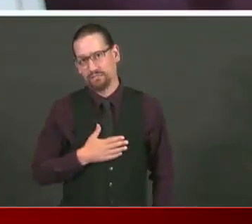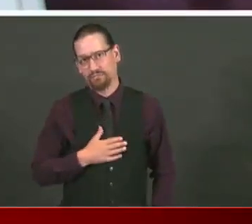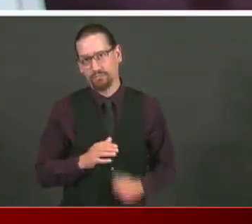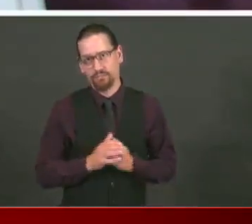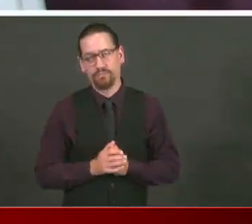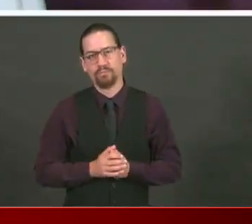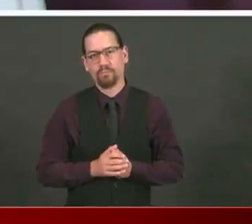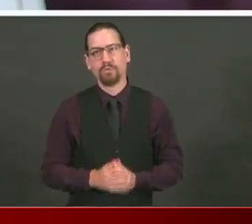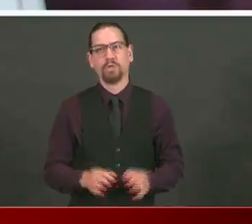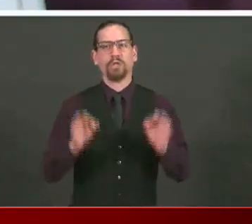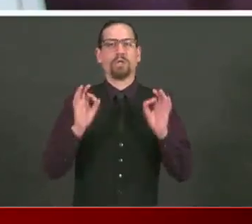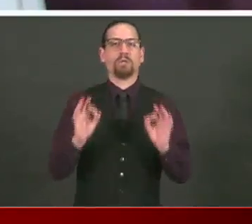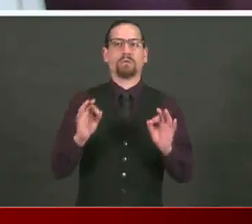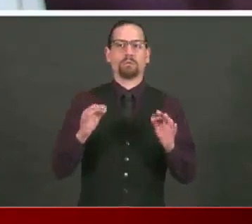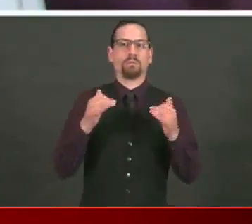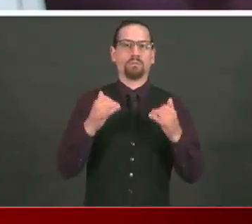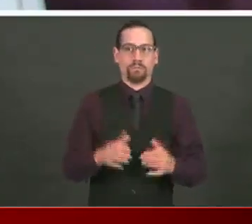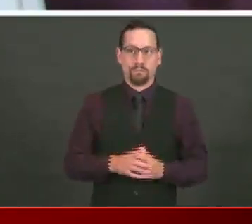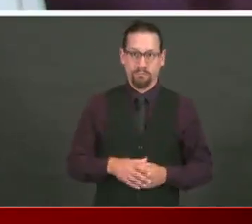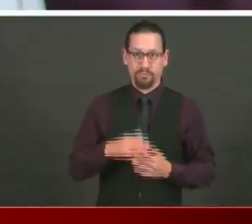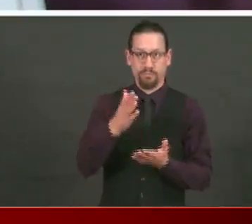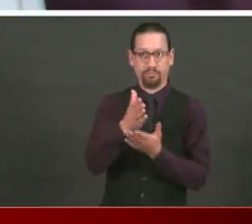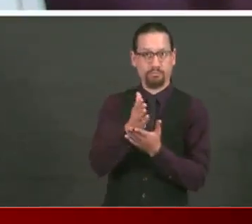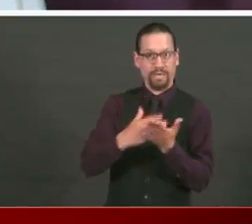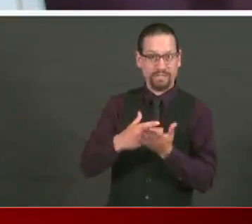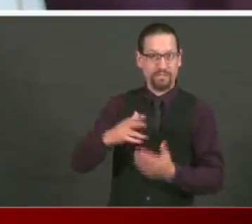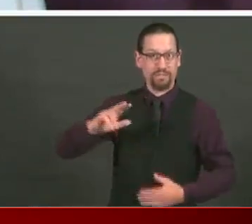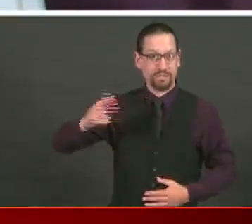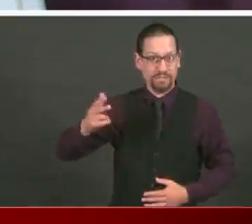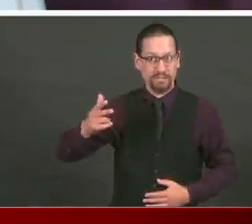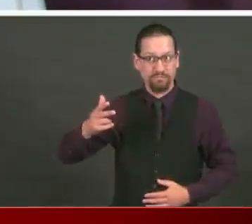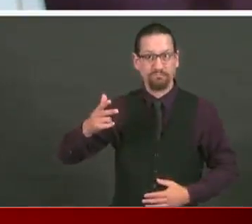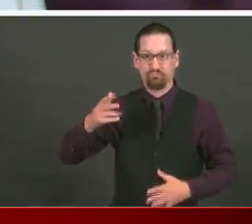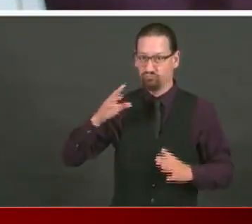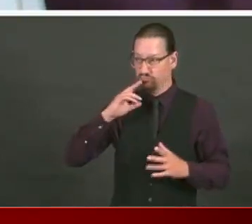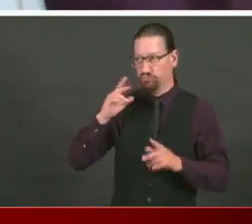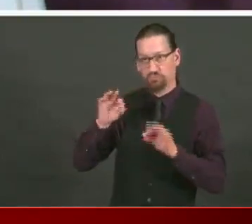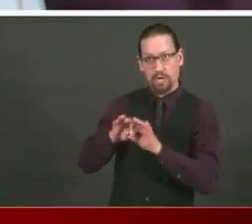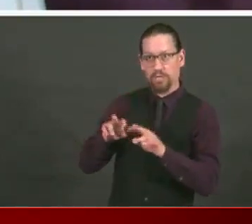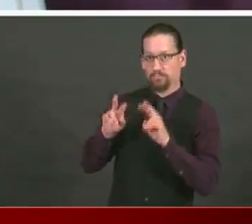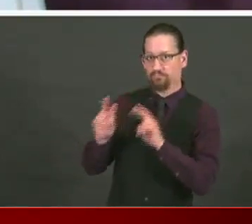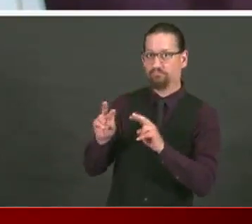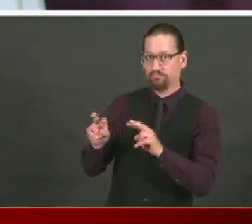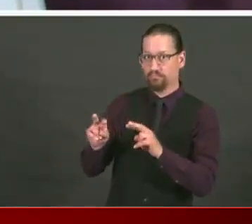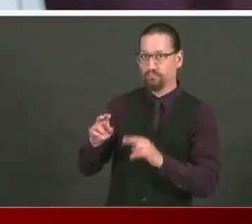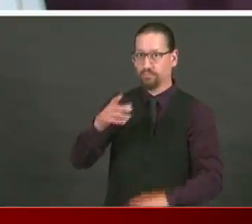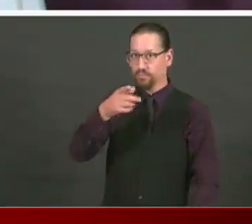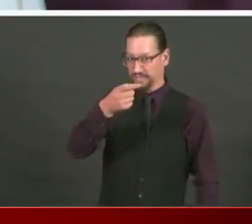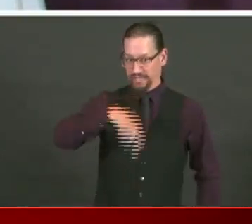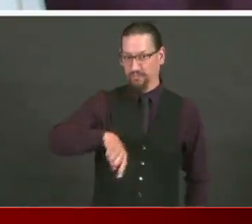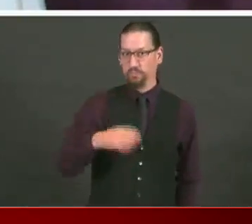WITH THAT WE ARE STILL MOVING FORWARD TOWARD PHASE THREE.